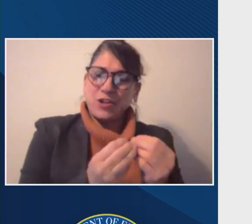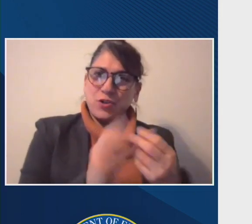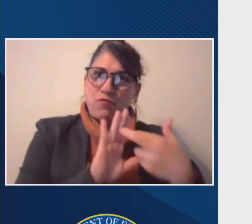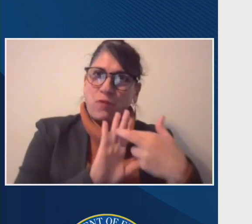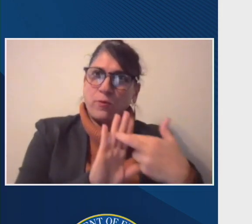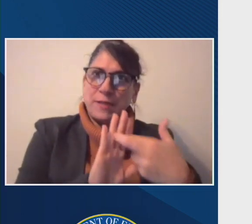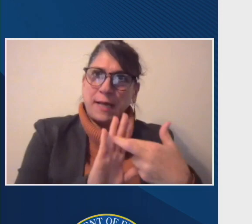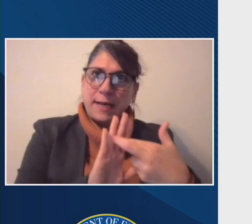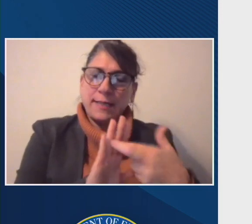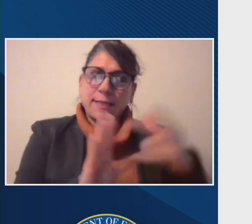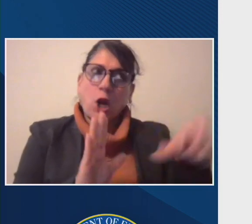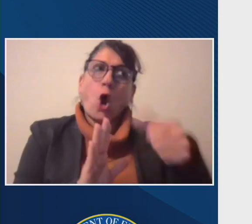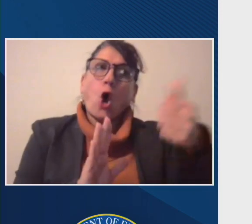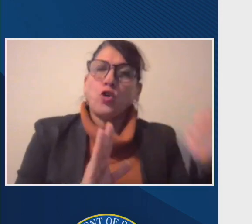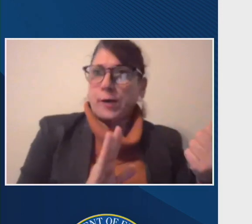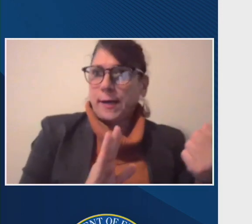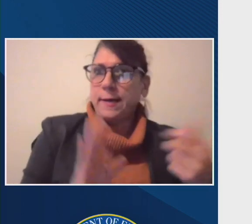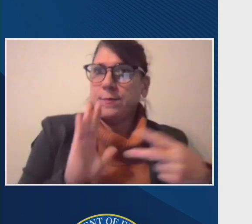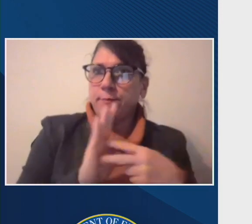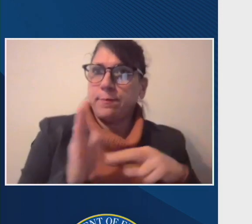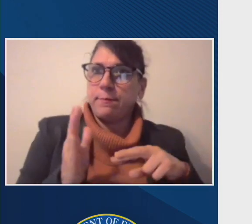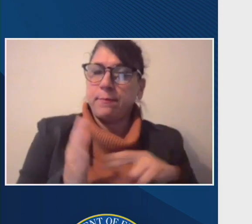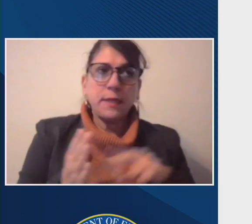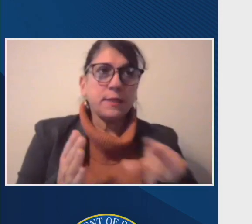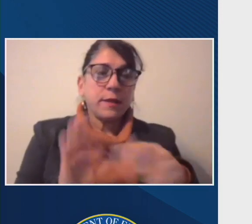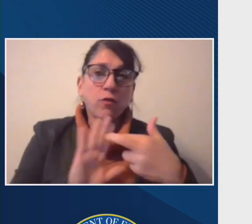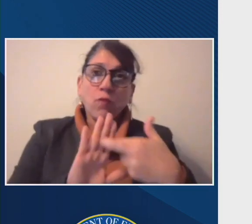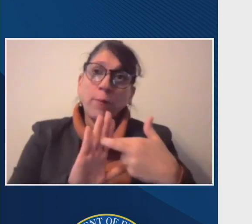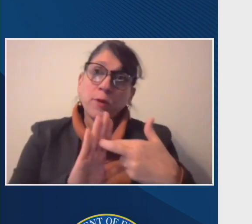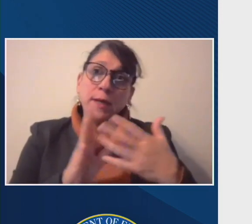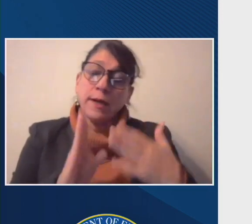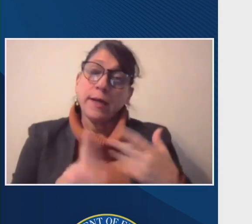alternate. Which means that the representative from the civil rights